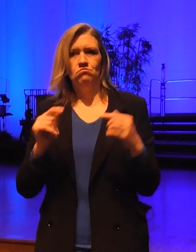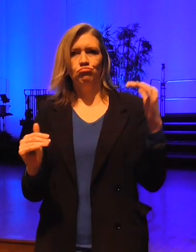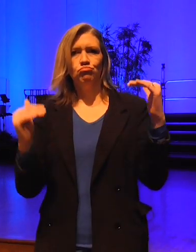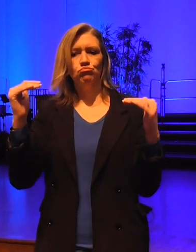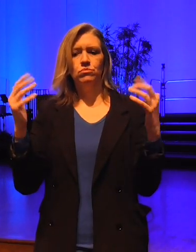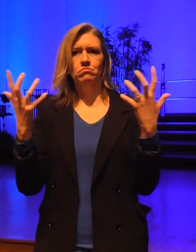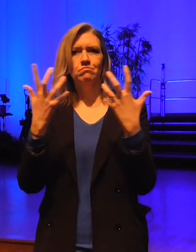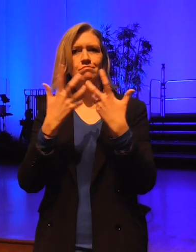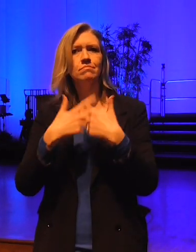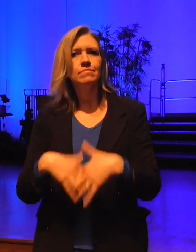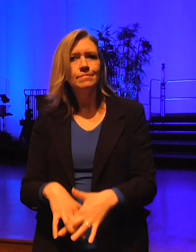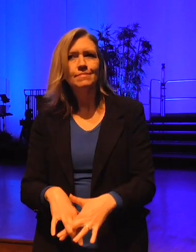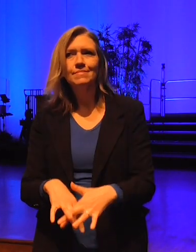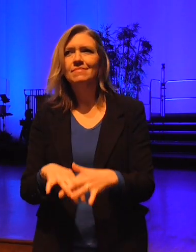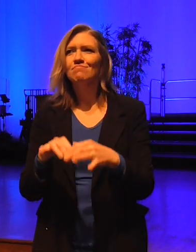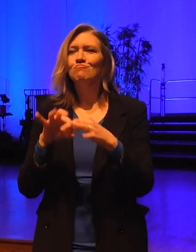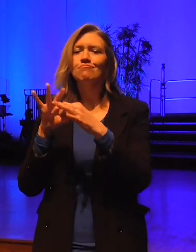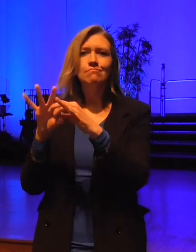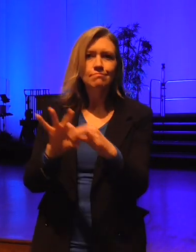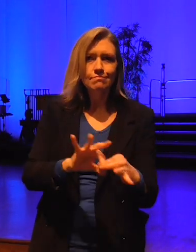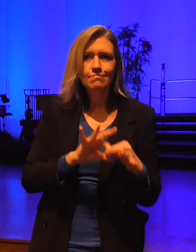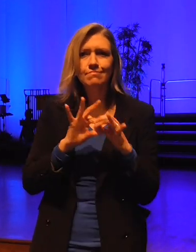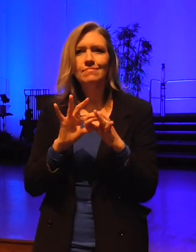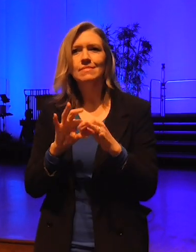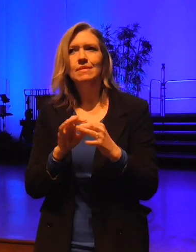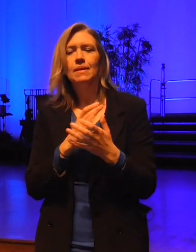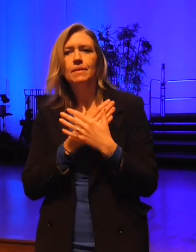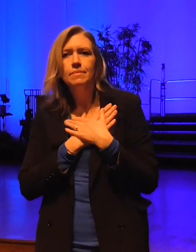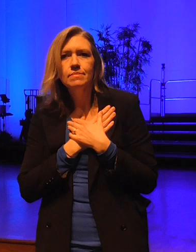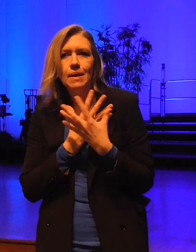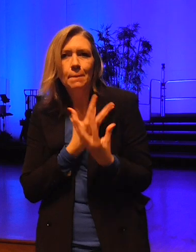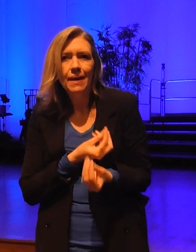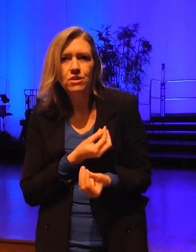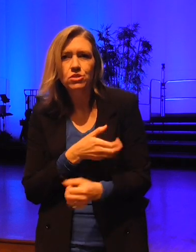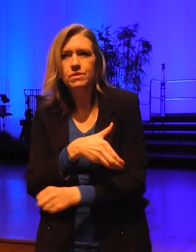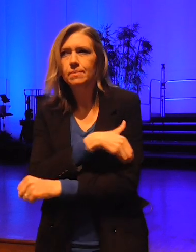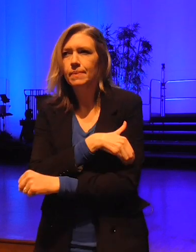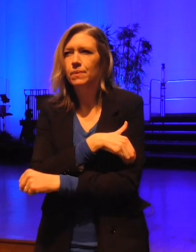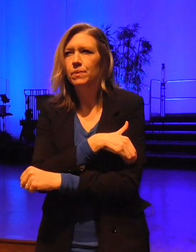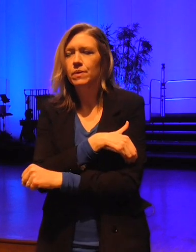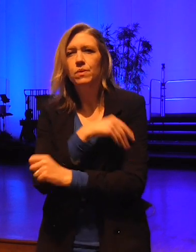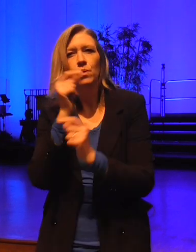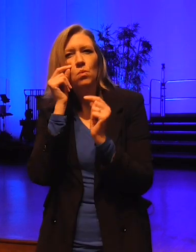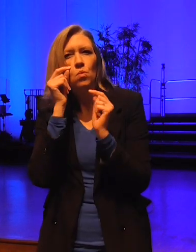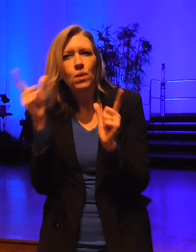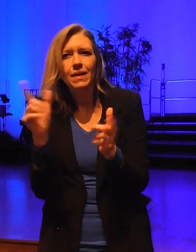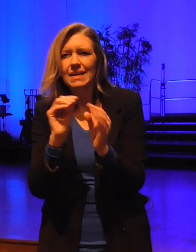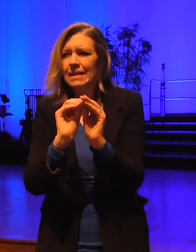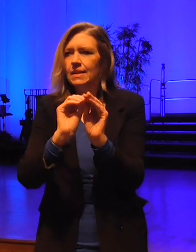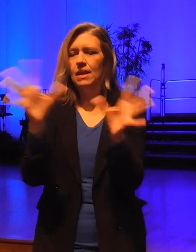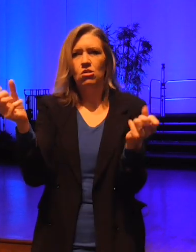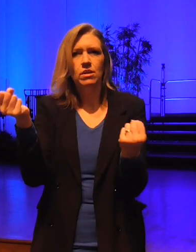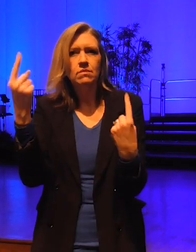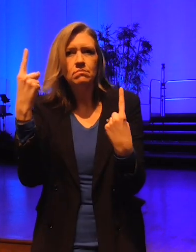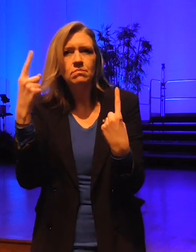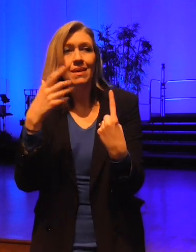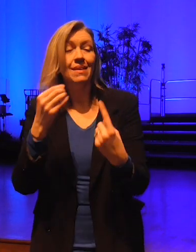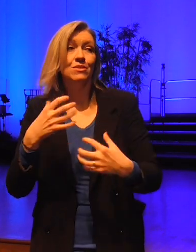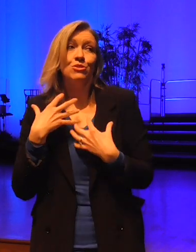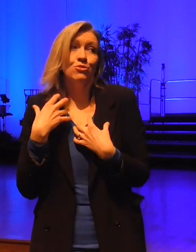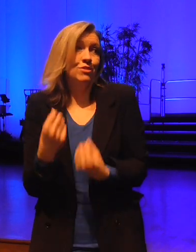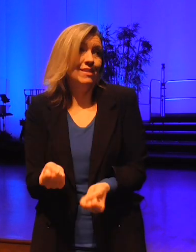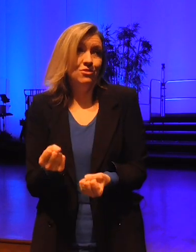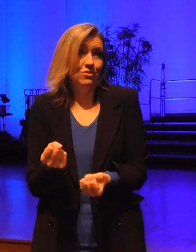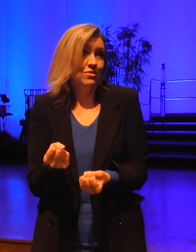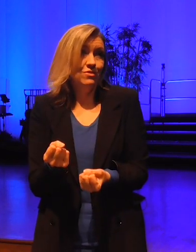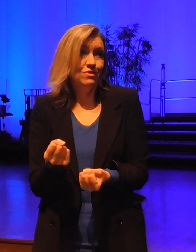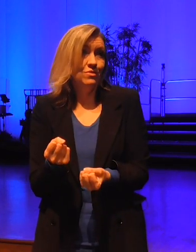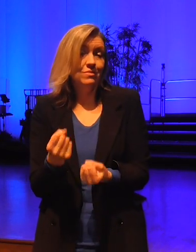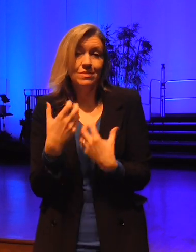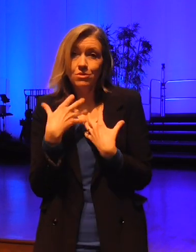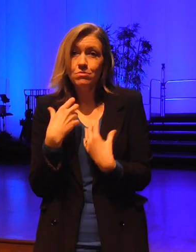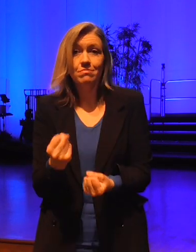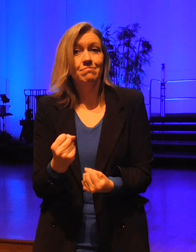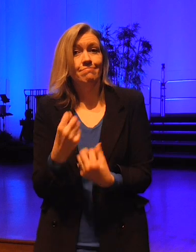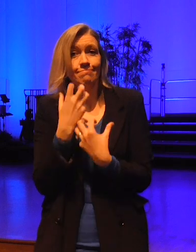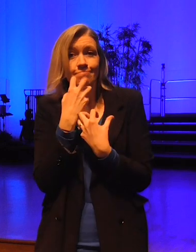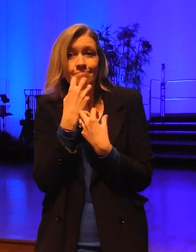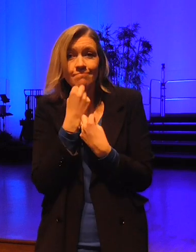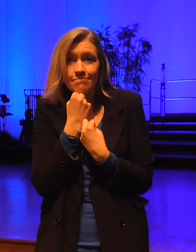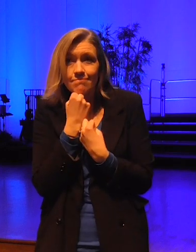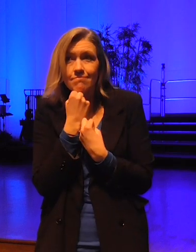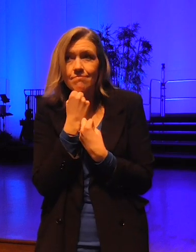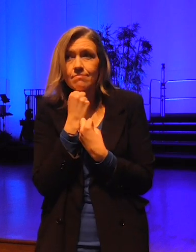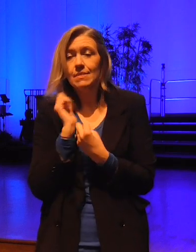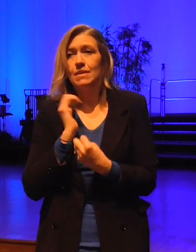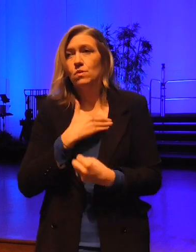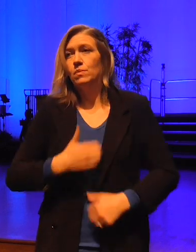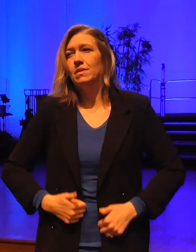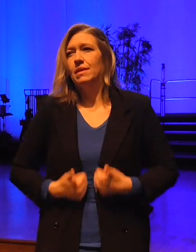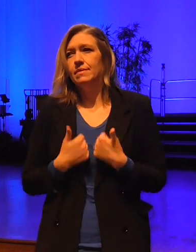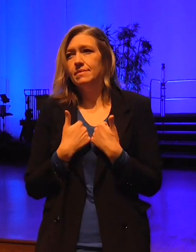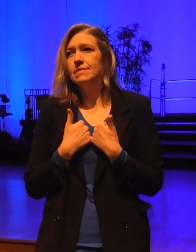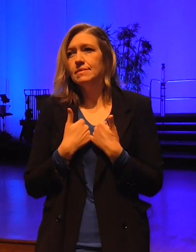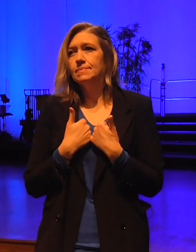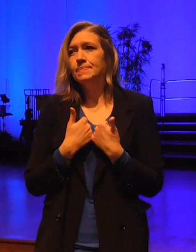with compassionate power an Awakening Clarity and a courageous caring in our lives it hearkens back